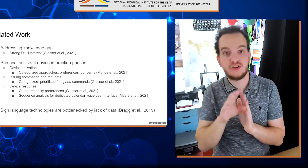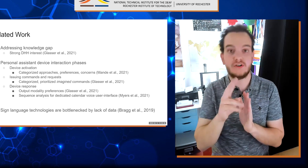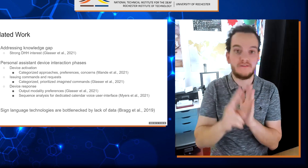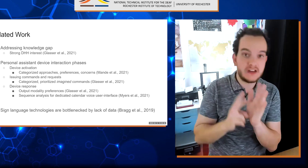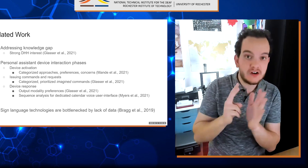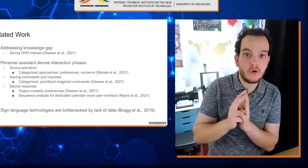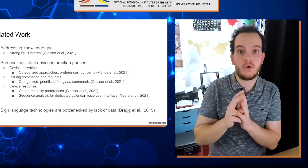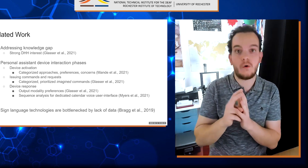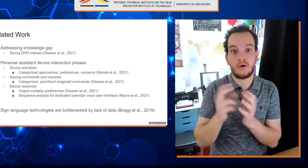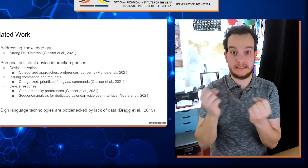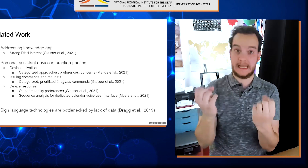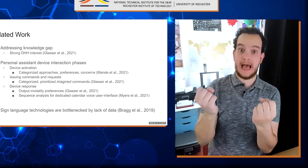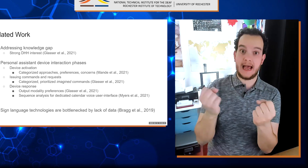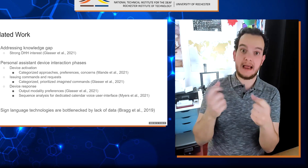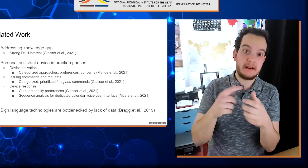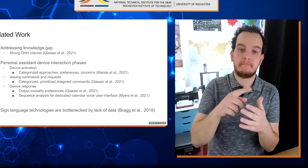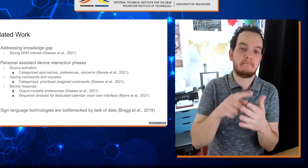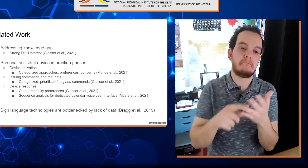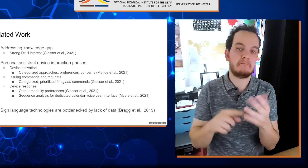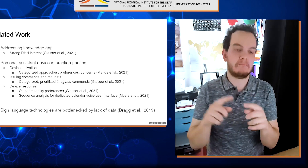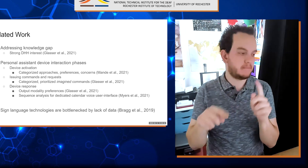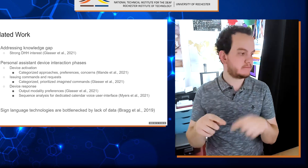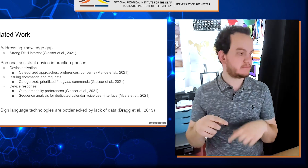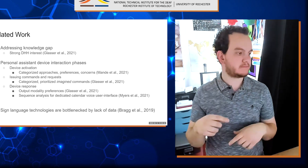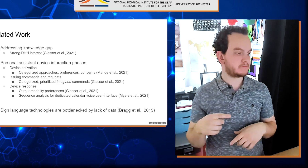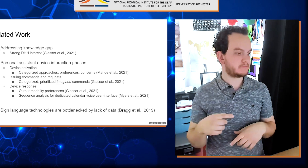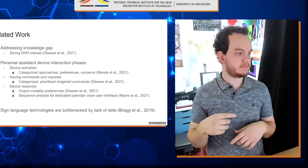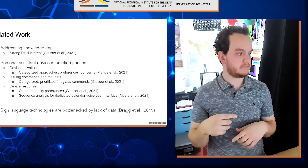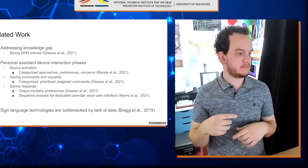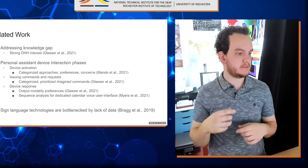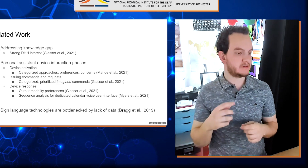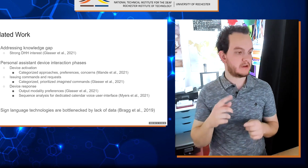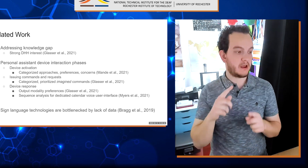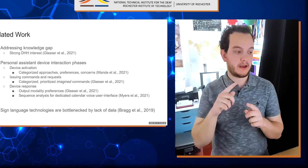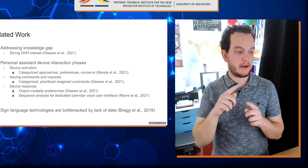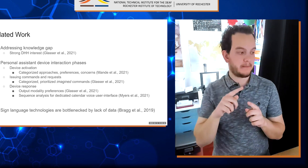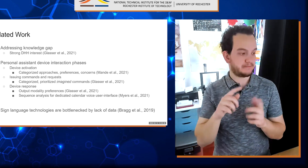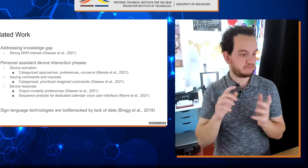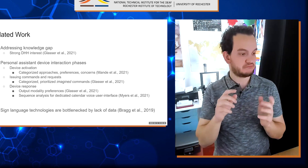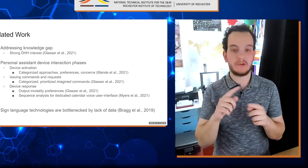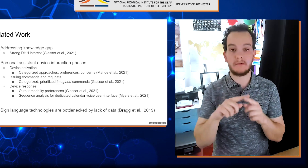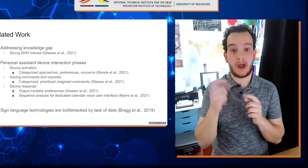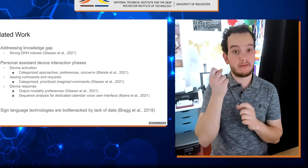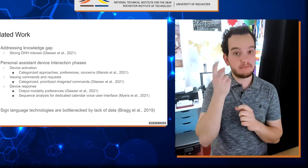through a picture, through sign language, through something on the screen,